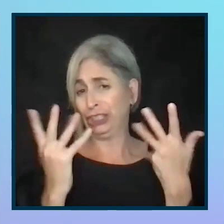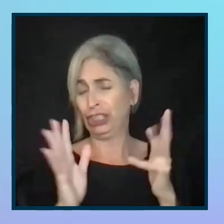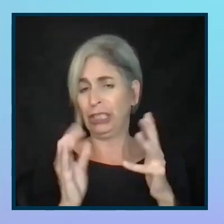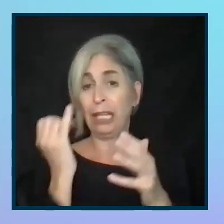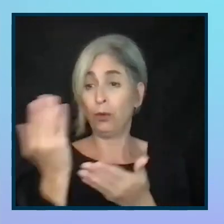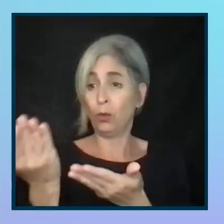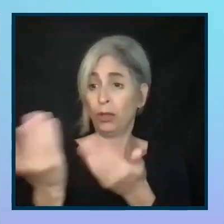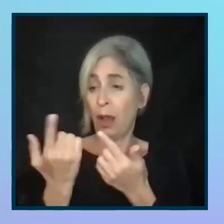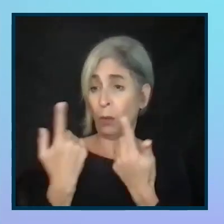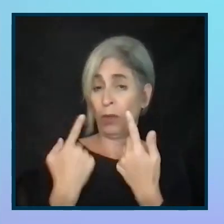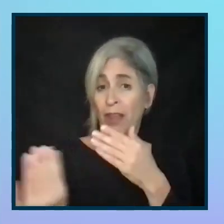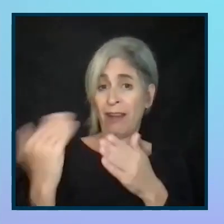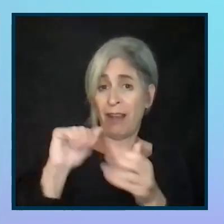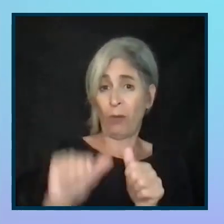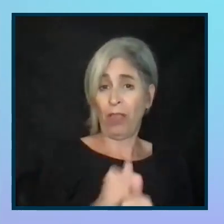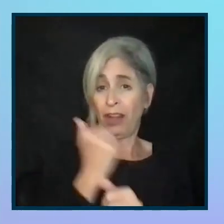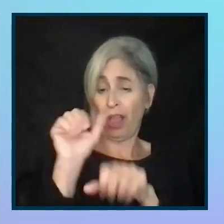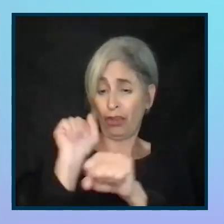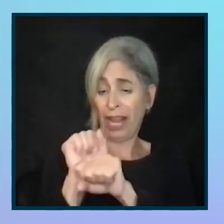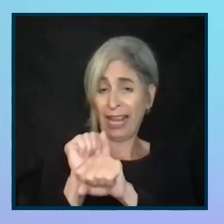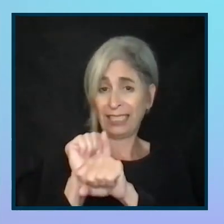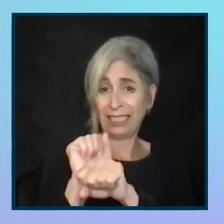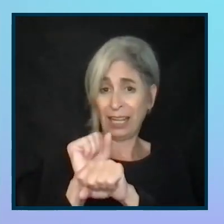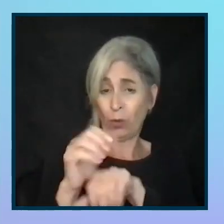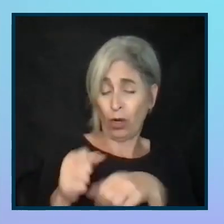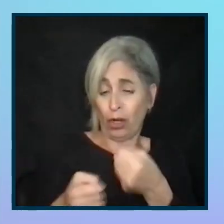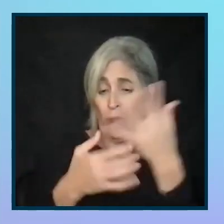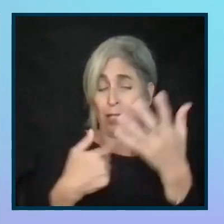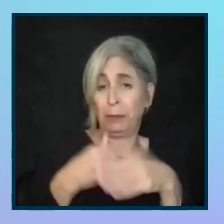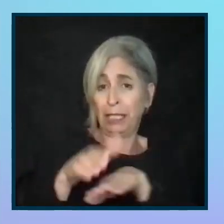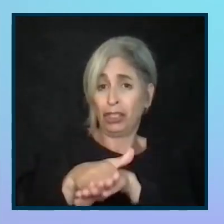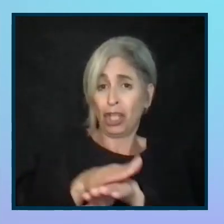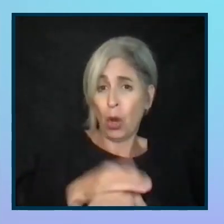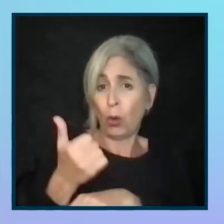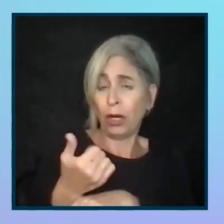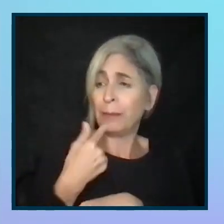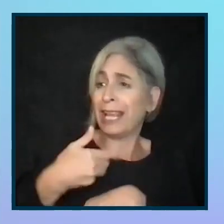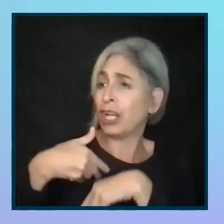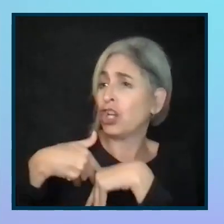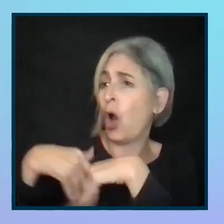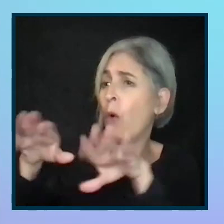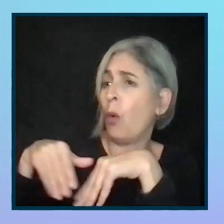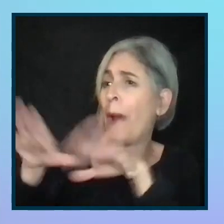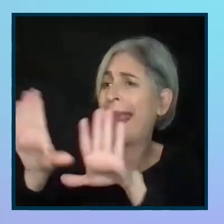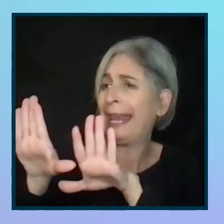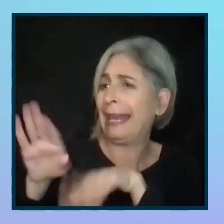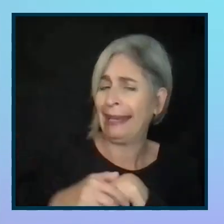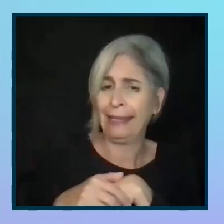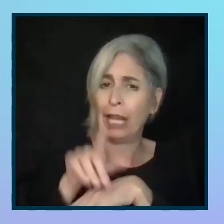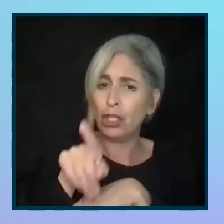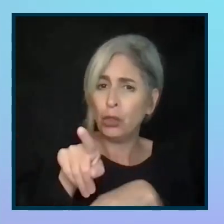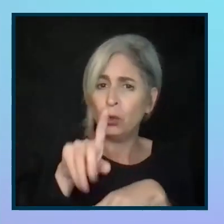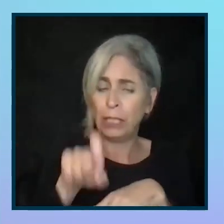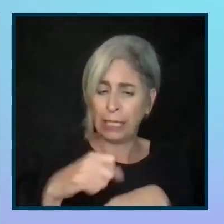that is going to slow me down, I'm gonna look at you and say, "go away." So you need to make accessibility something